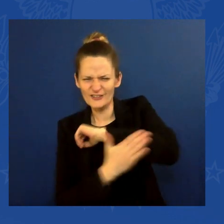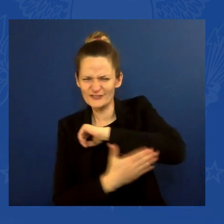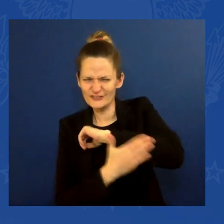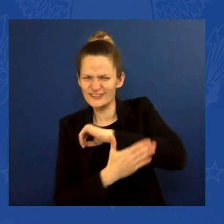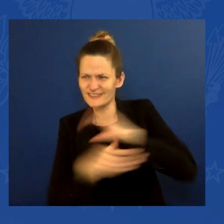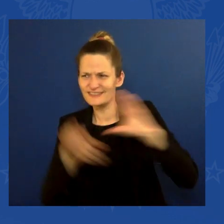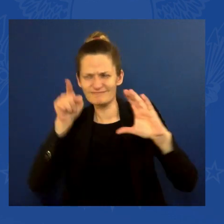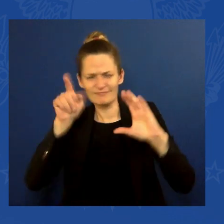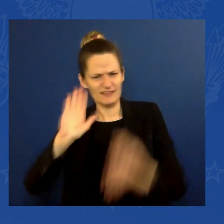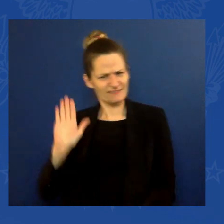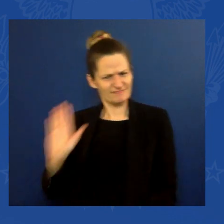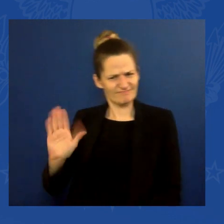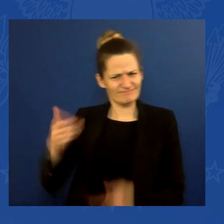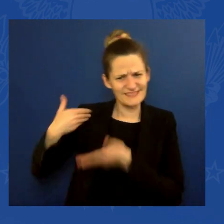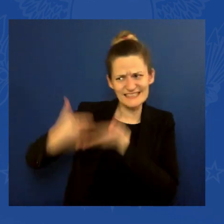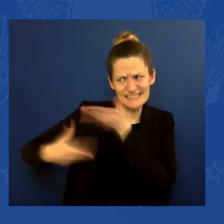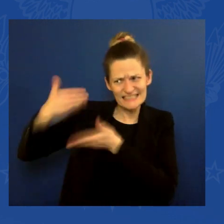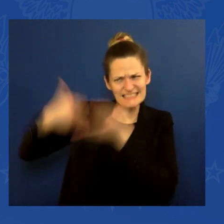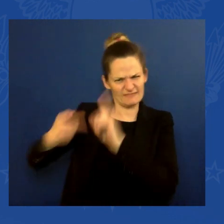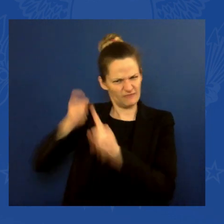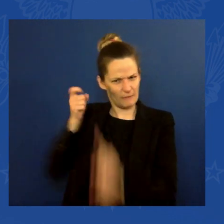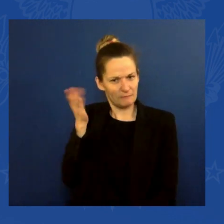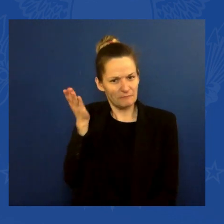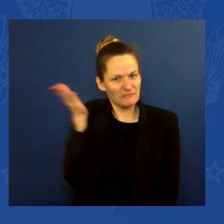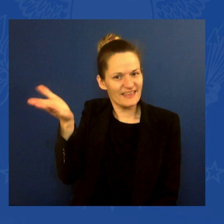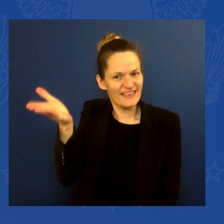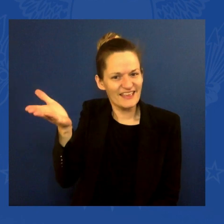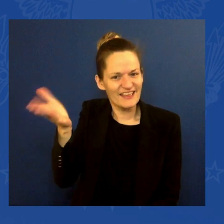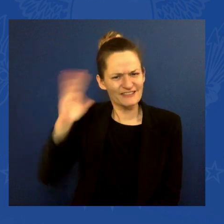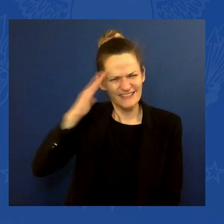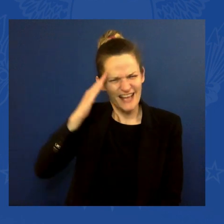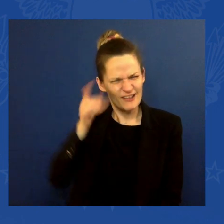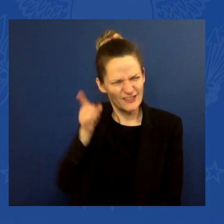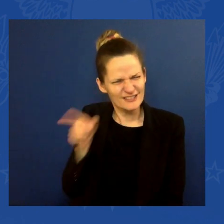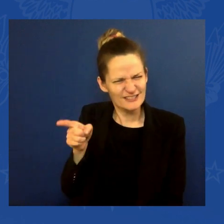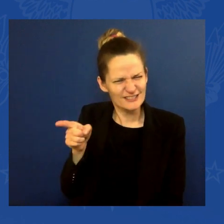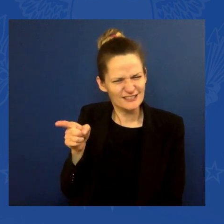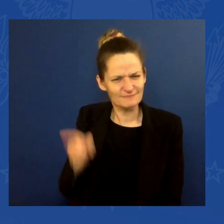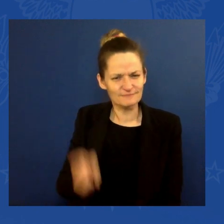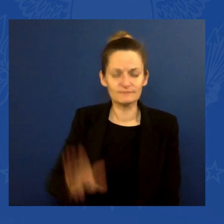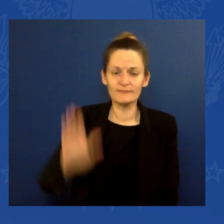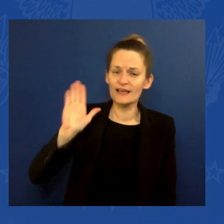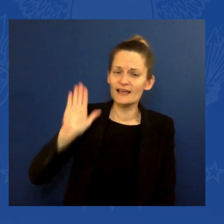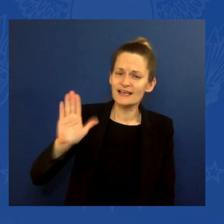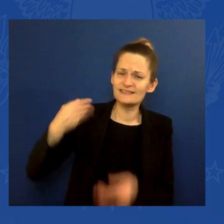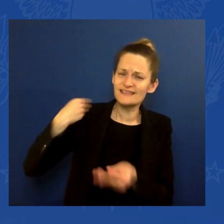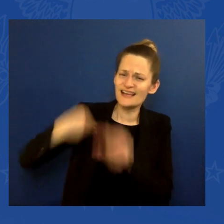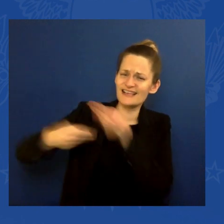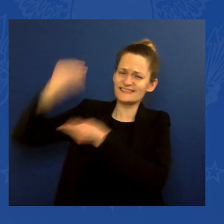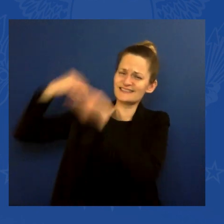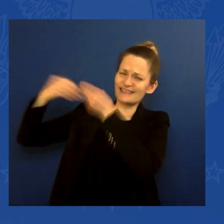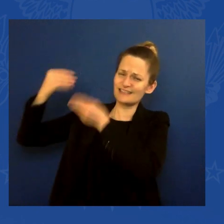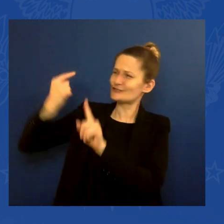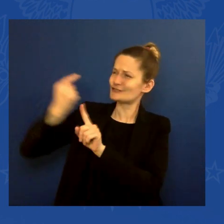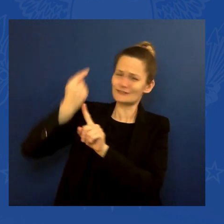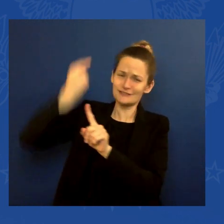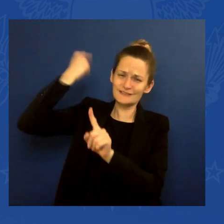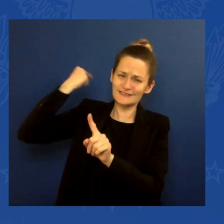His ancestors crossed the ocean like so many others in search of opportunity and a better life here in the U.S.,